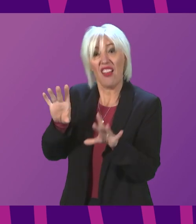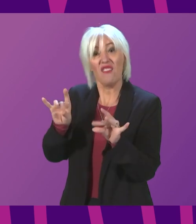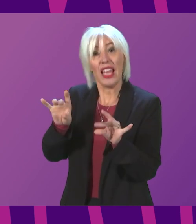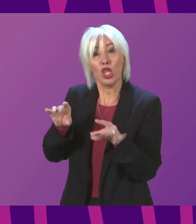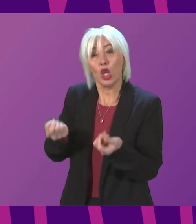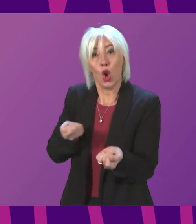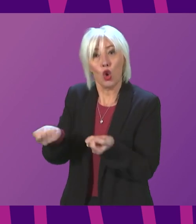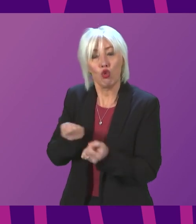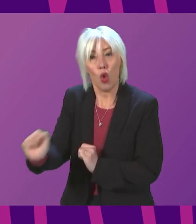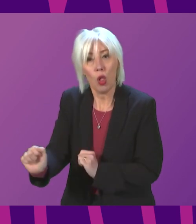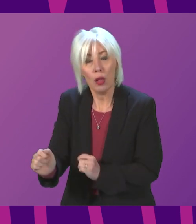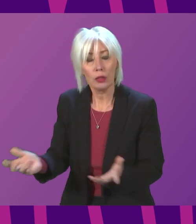admissions on the national health service.